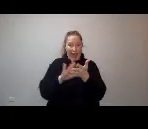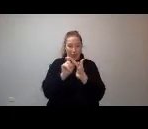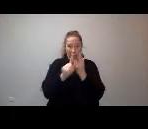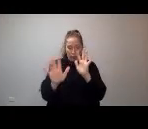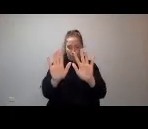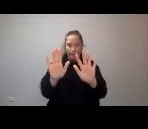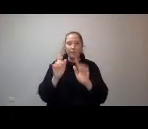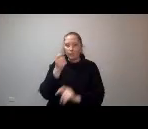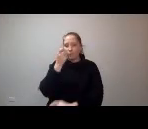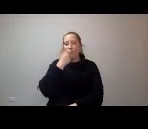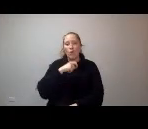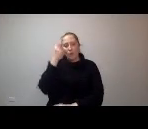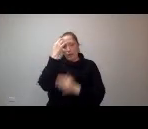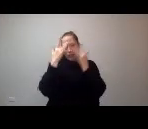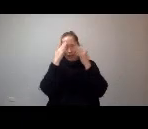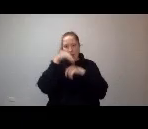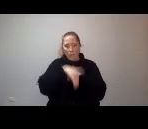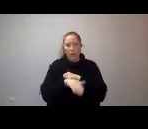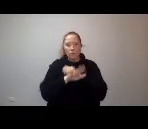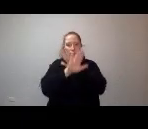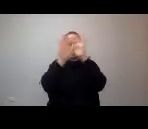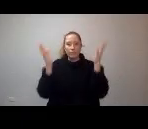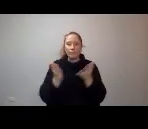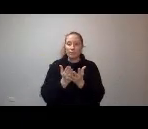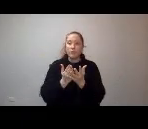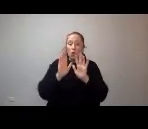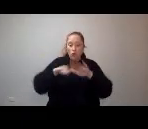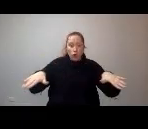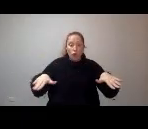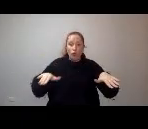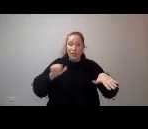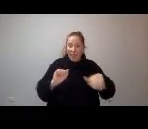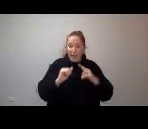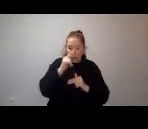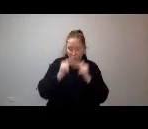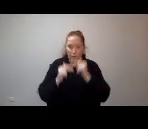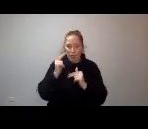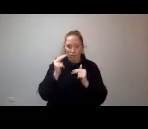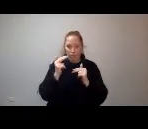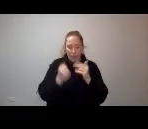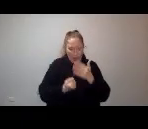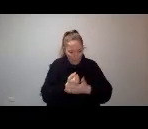First of all, this kind of ecology of childhood. Children live in families, families live in communities, communities live in society.